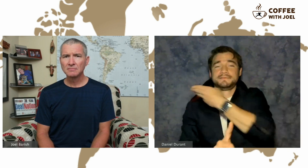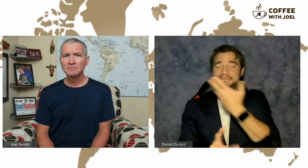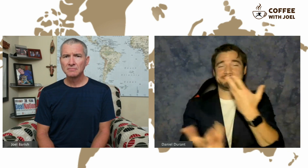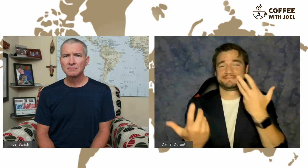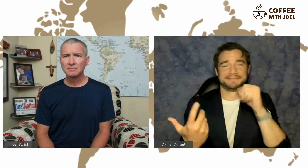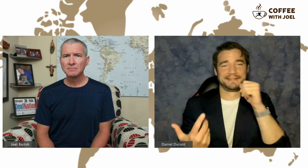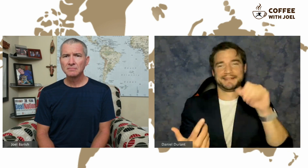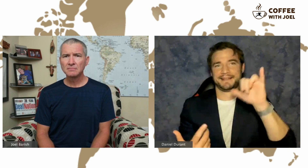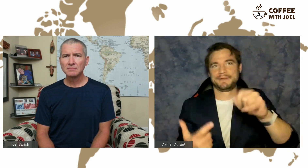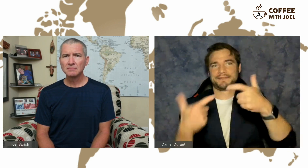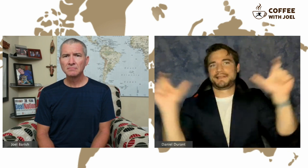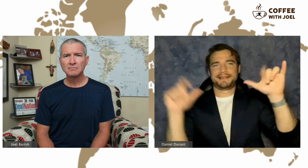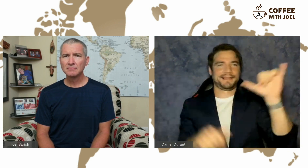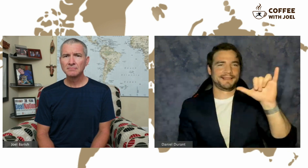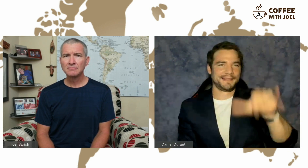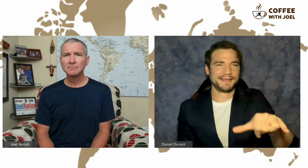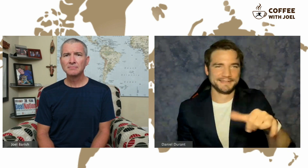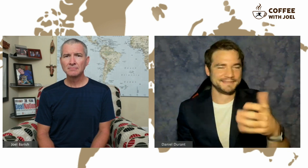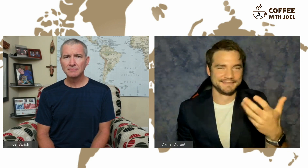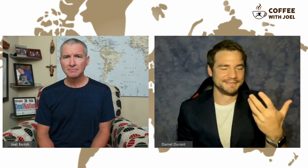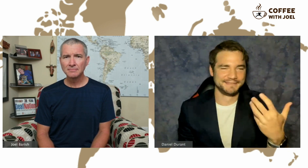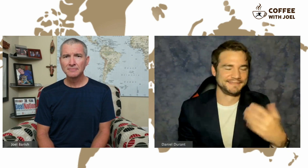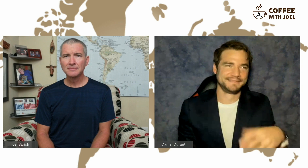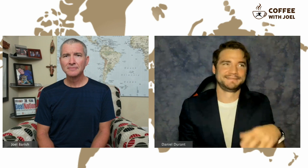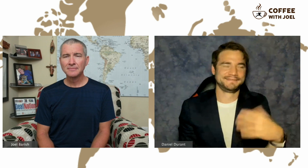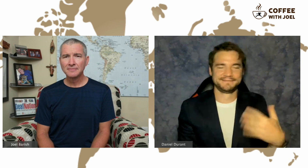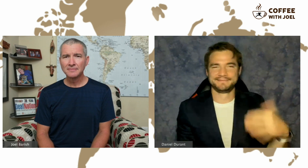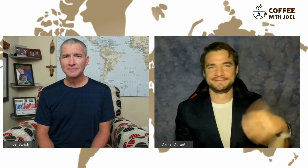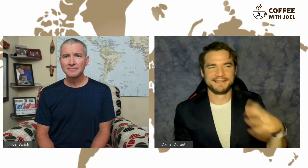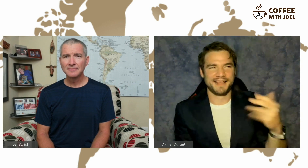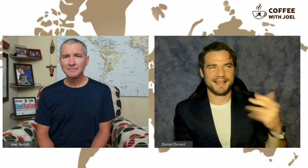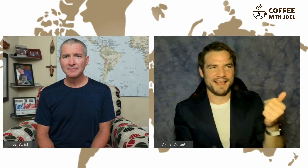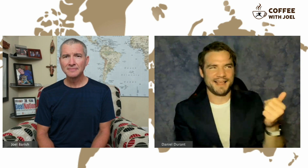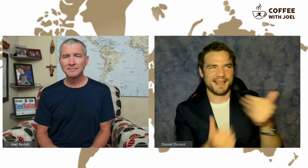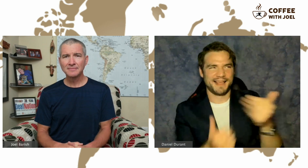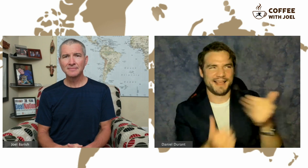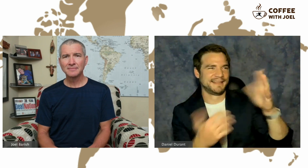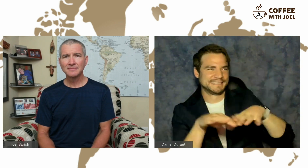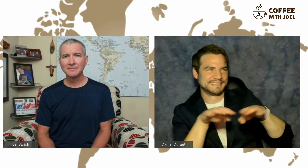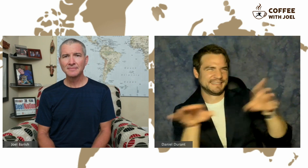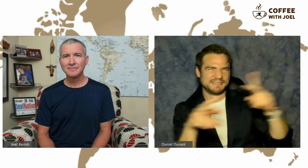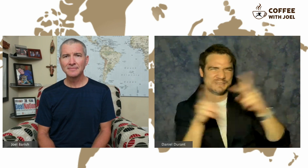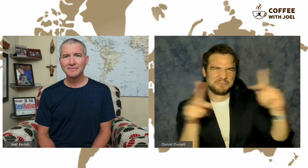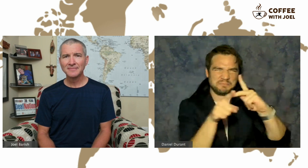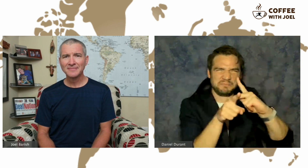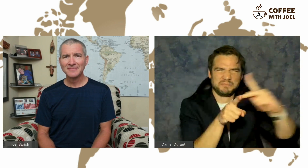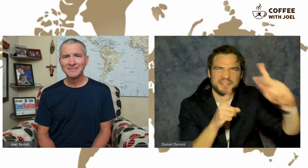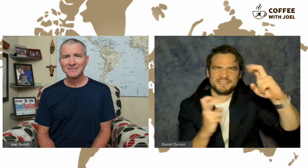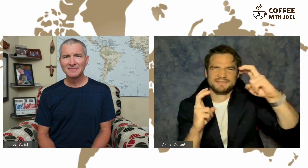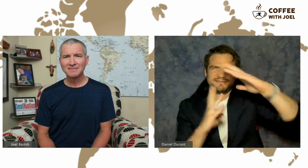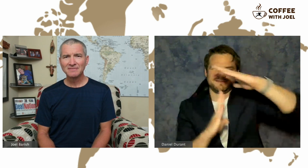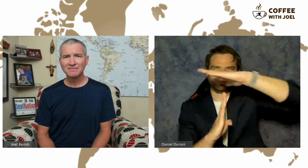In previous experiences they were not as big as that. Wow. And everything on stage was very professional,